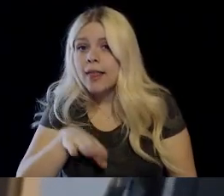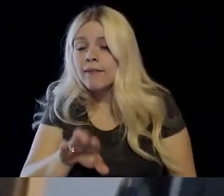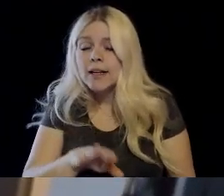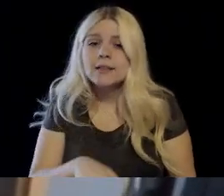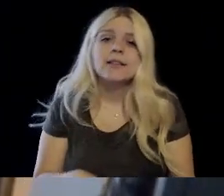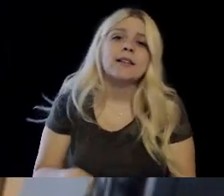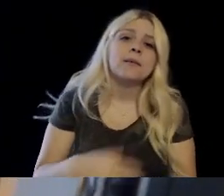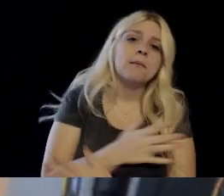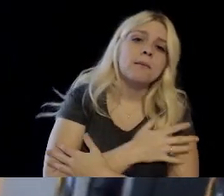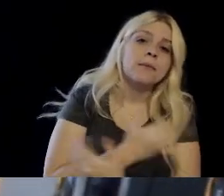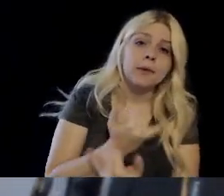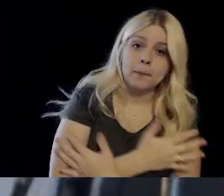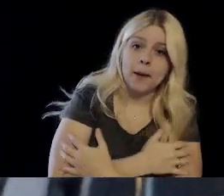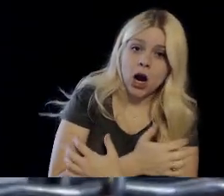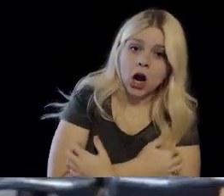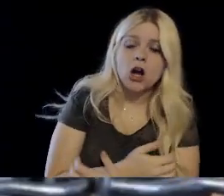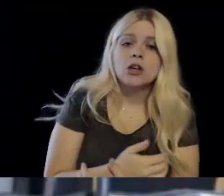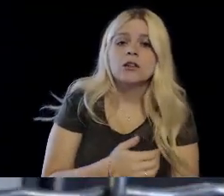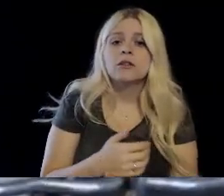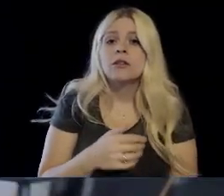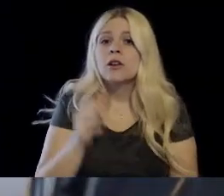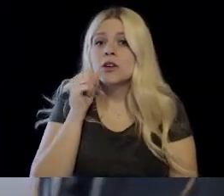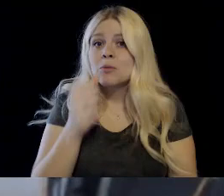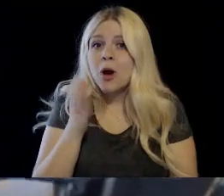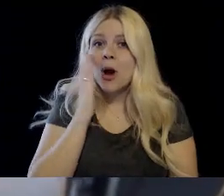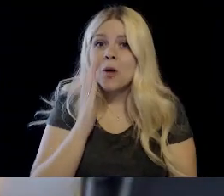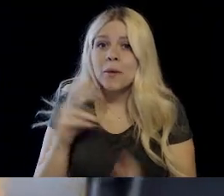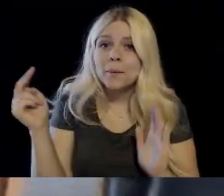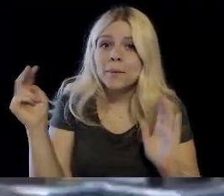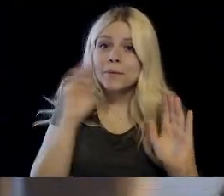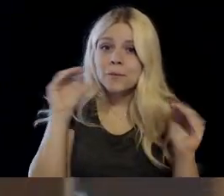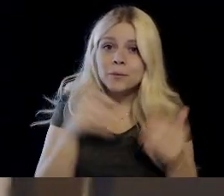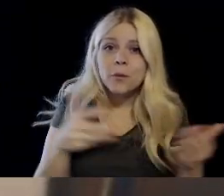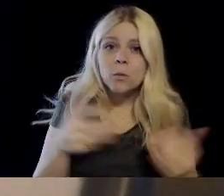going to head on up to African Savanna. See what the warthogs can do with paint. So, you'll